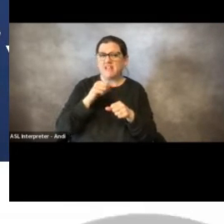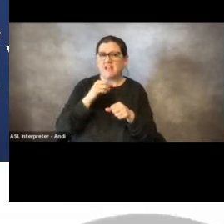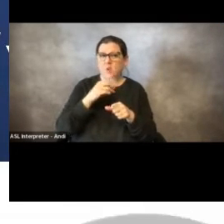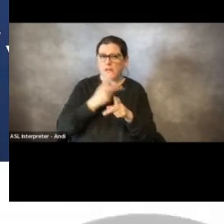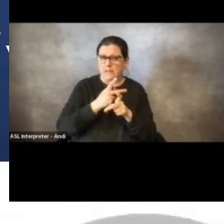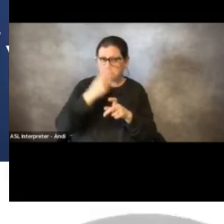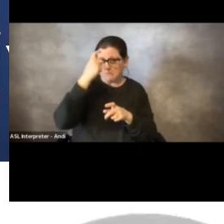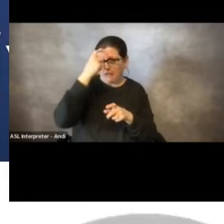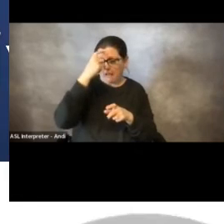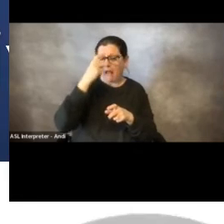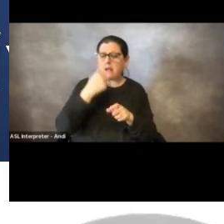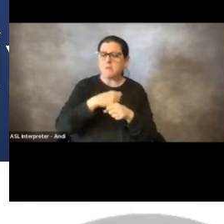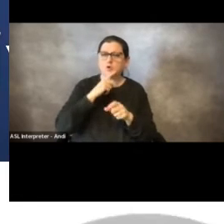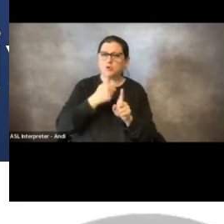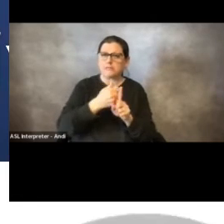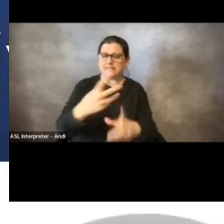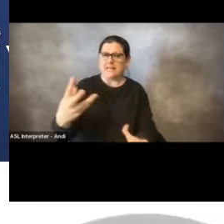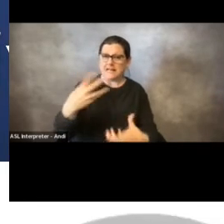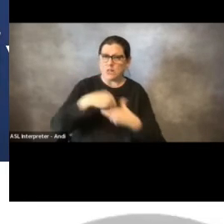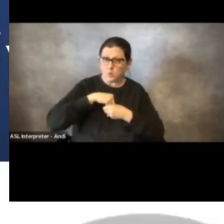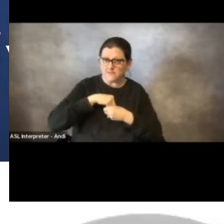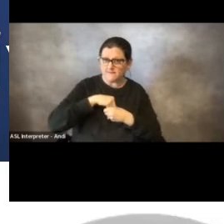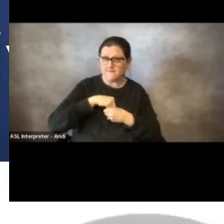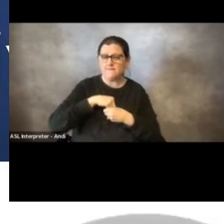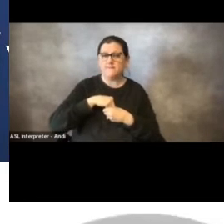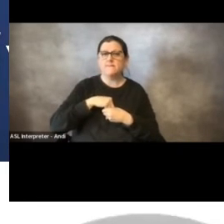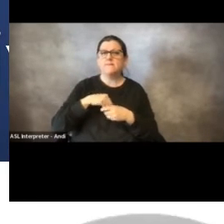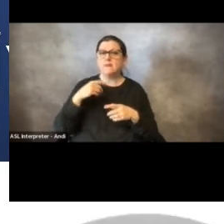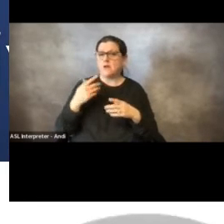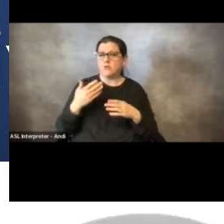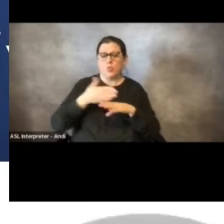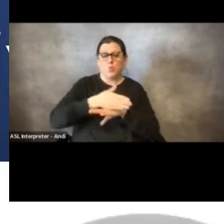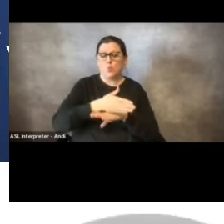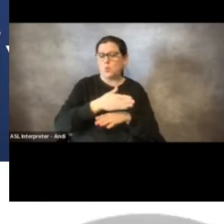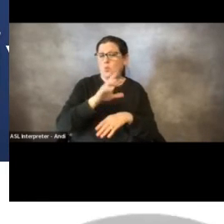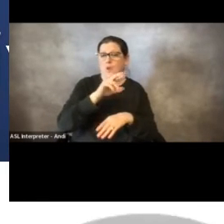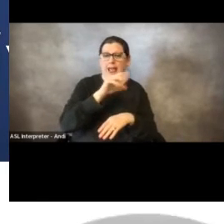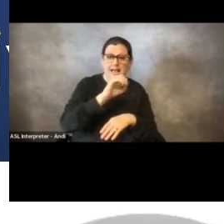sure it's inclusive. And that means across disability, race, ethnicity, sexual and gender